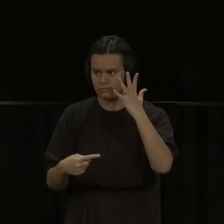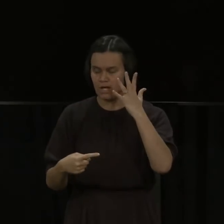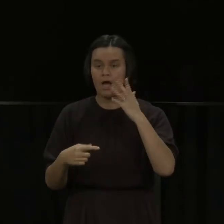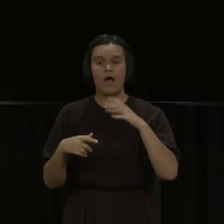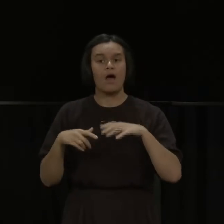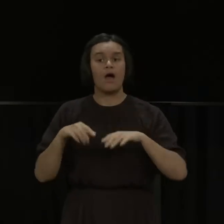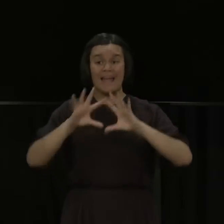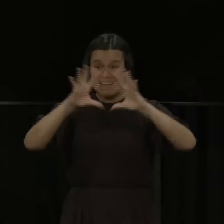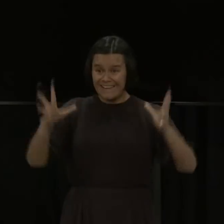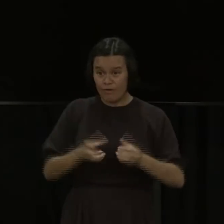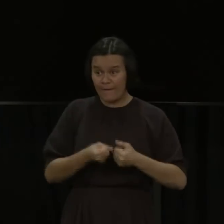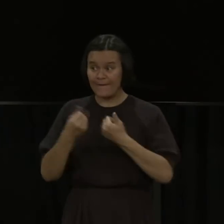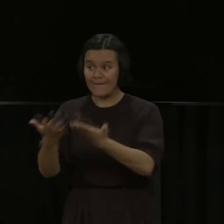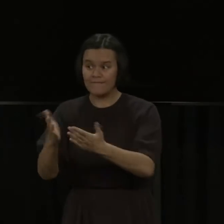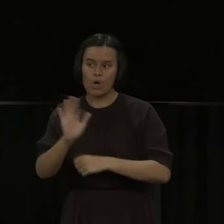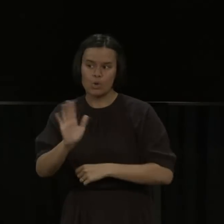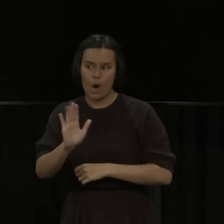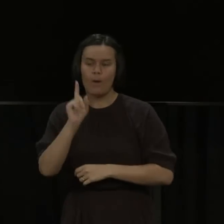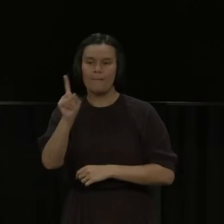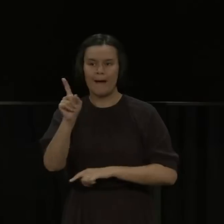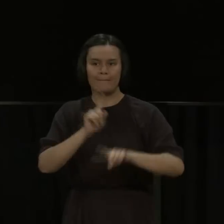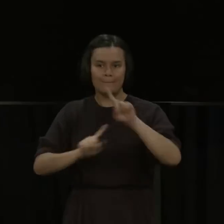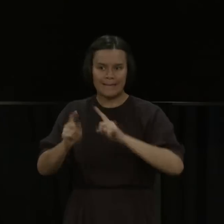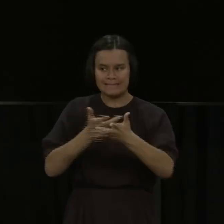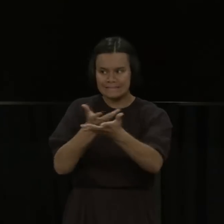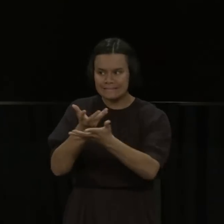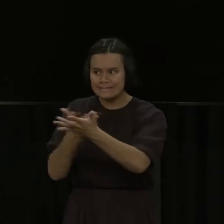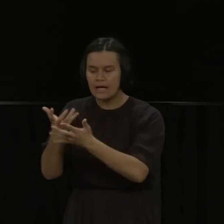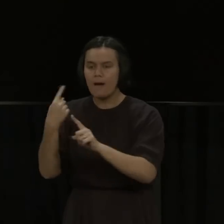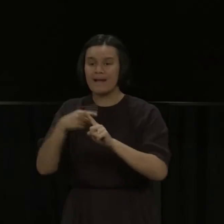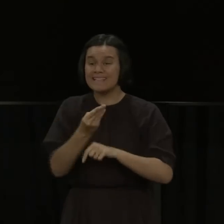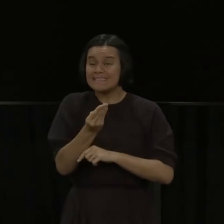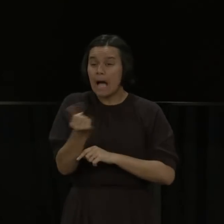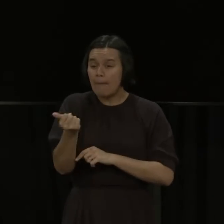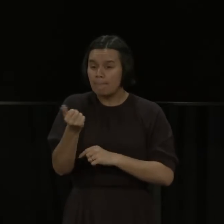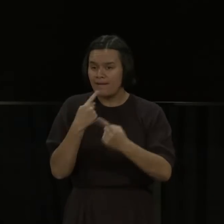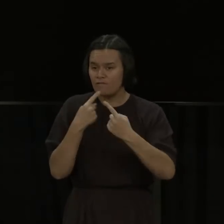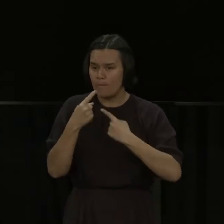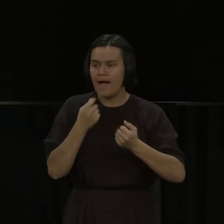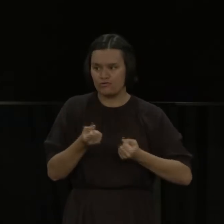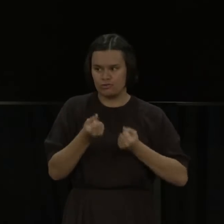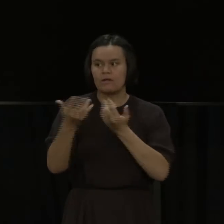all the data requested but we